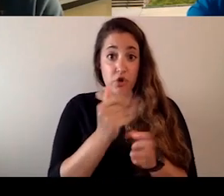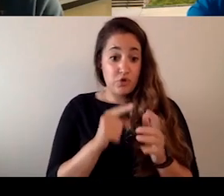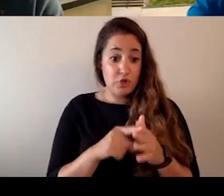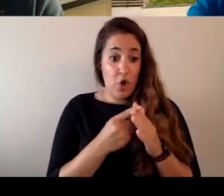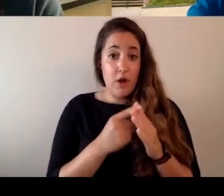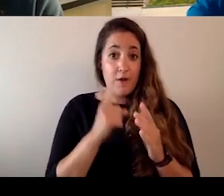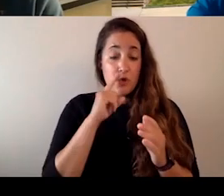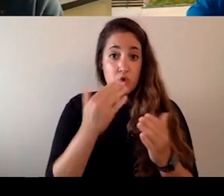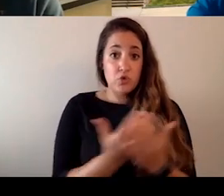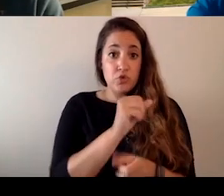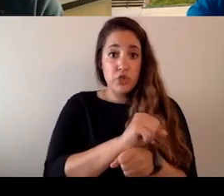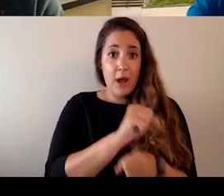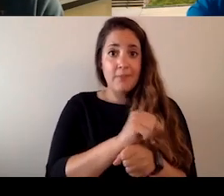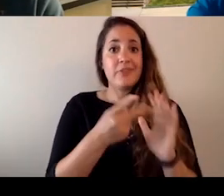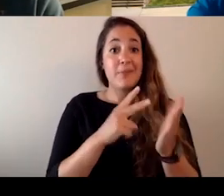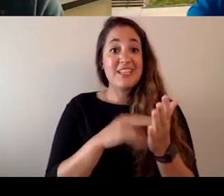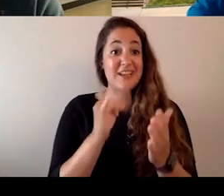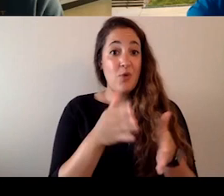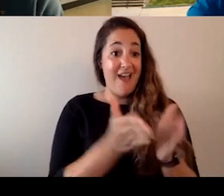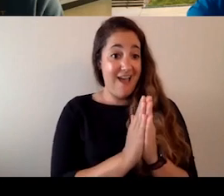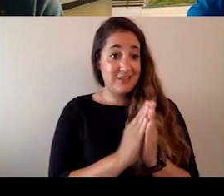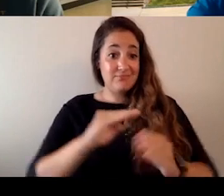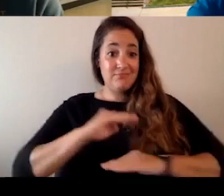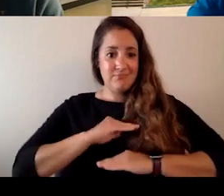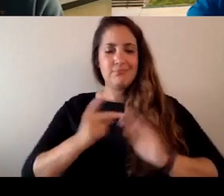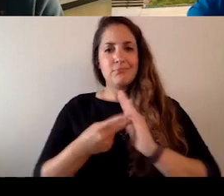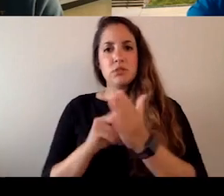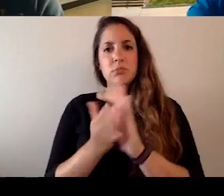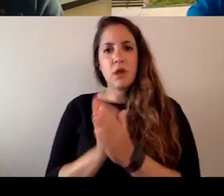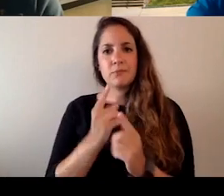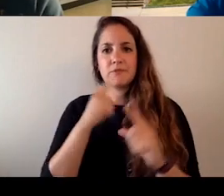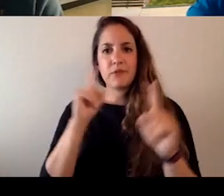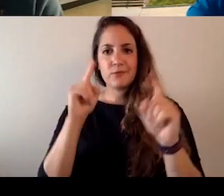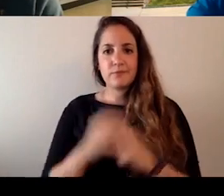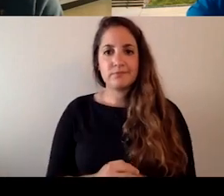that you're successful. The other piece of advice that I have that's personal to me is that